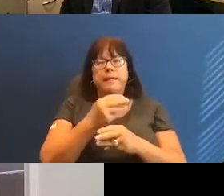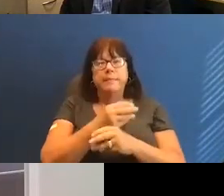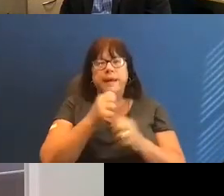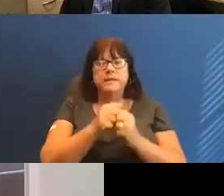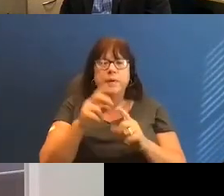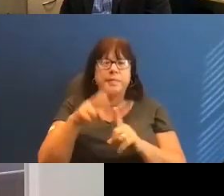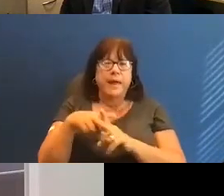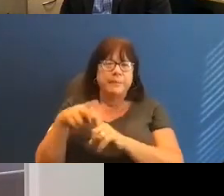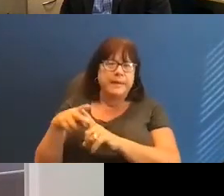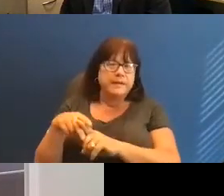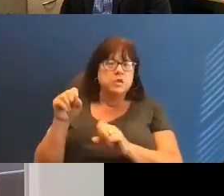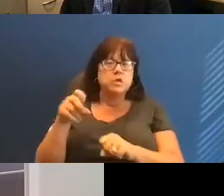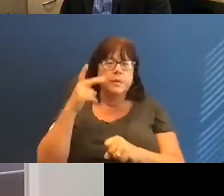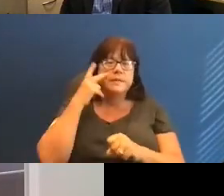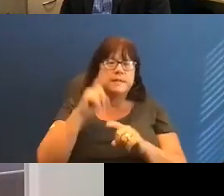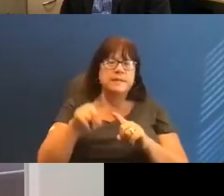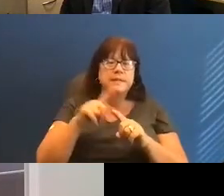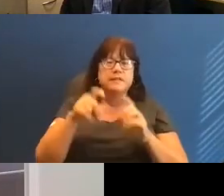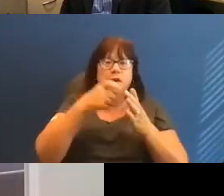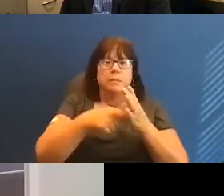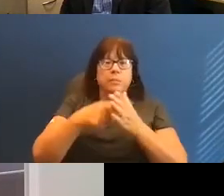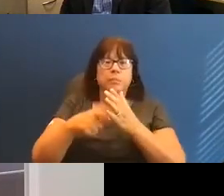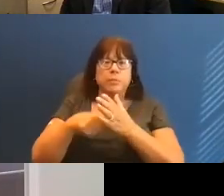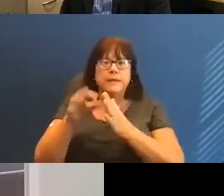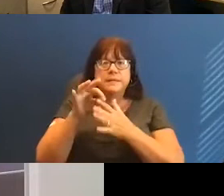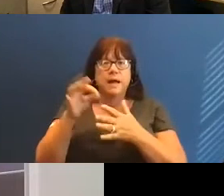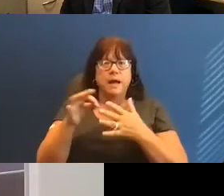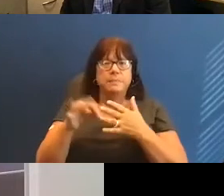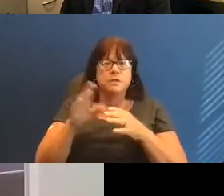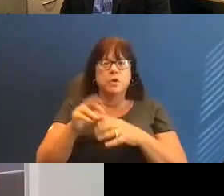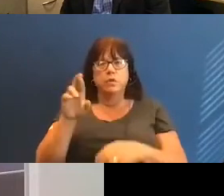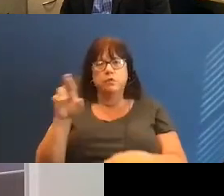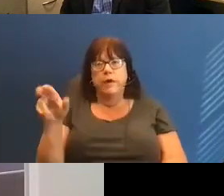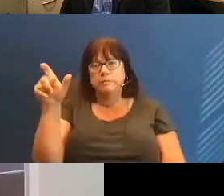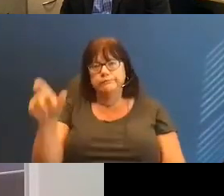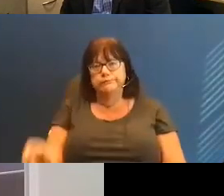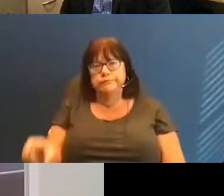you'll see there are different price options here on the right. 120 day digital rental is $37.57,